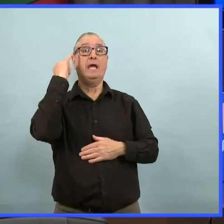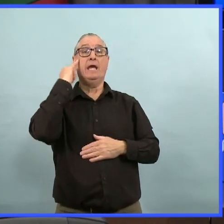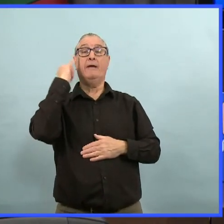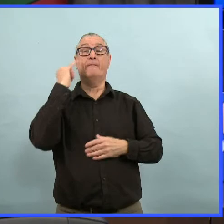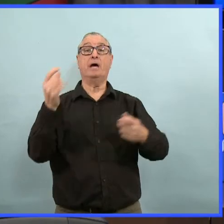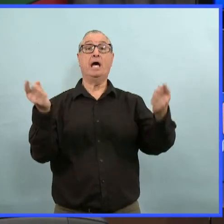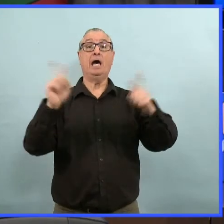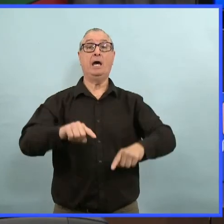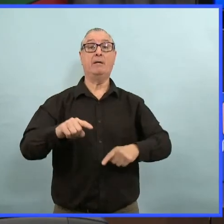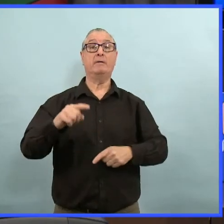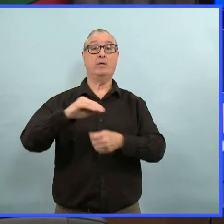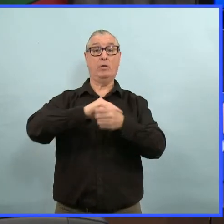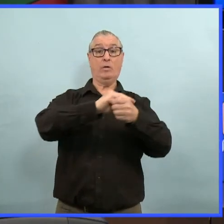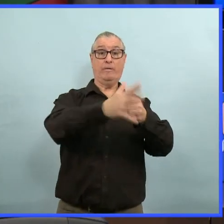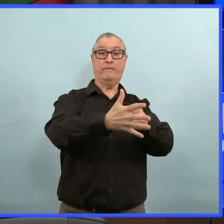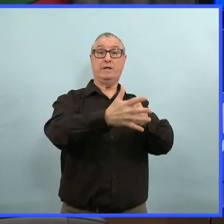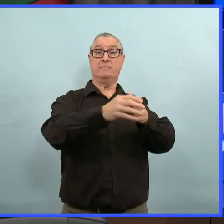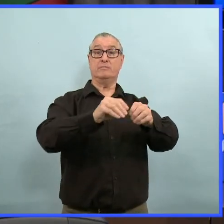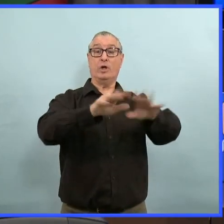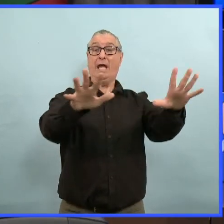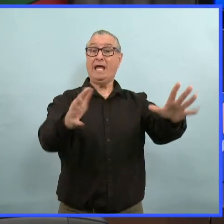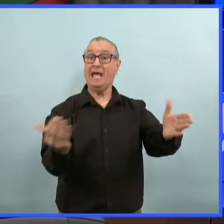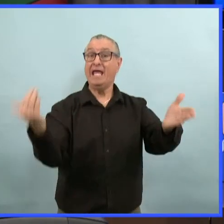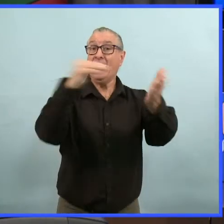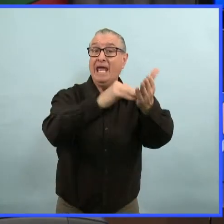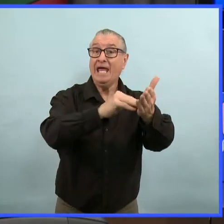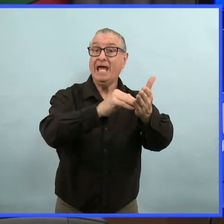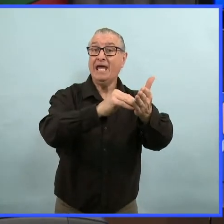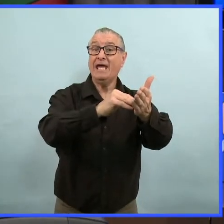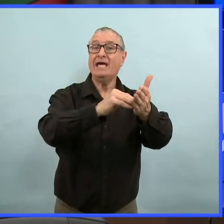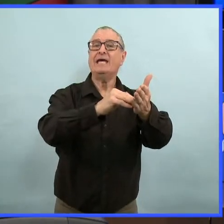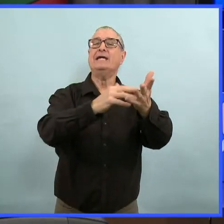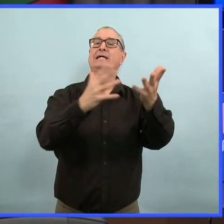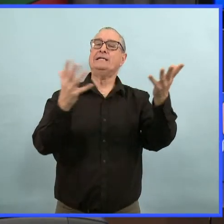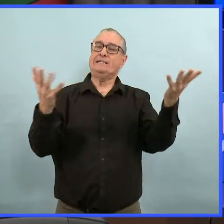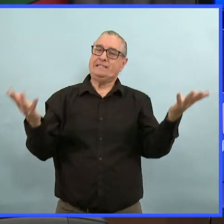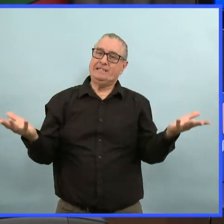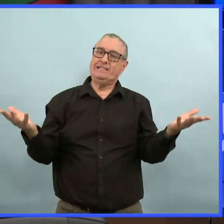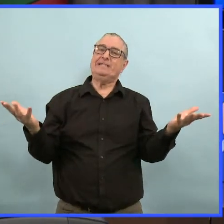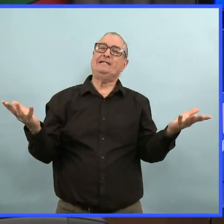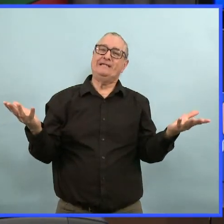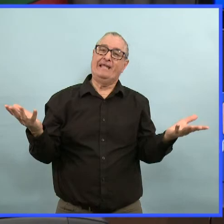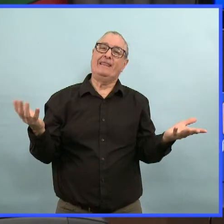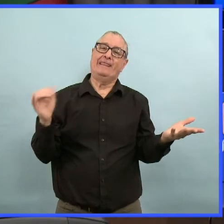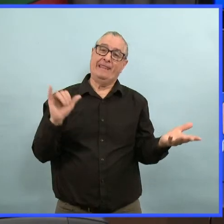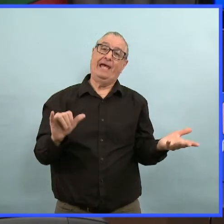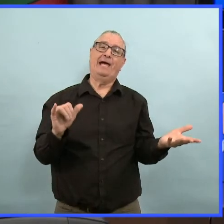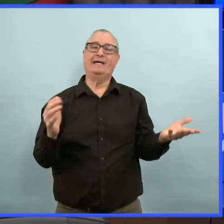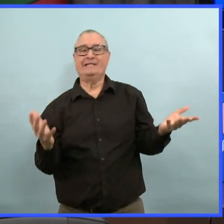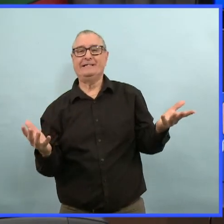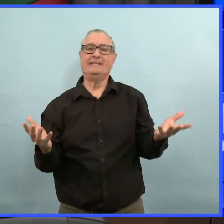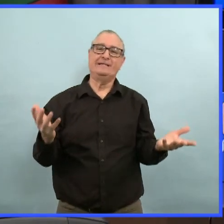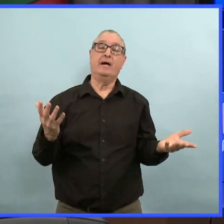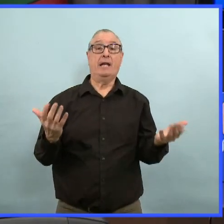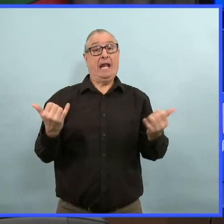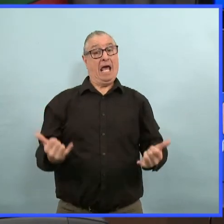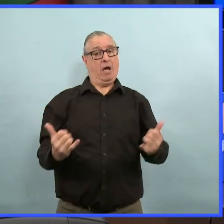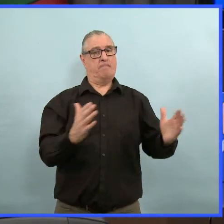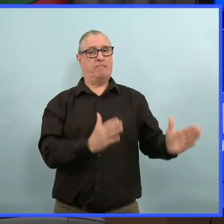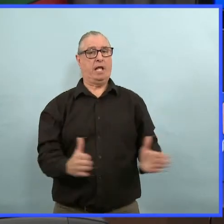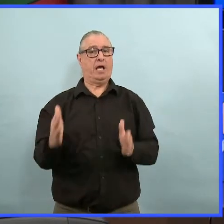reverse of what we're doing now so we're planning for uh the systematic restoration of operations